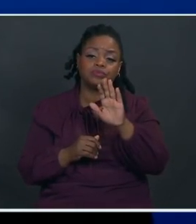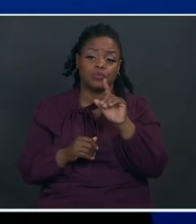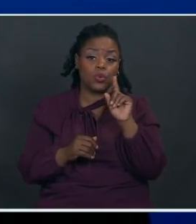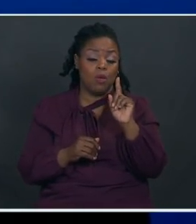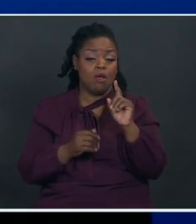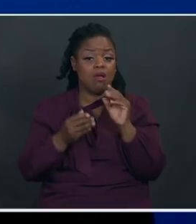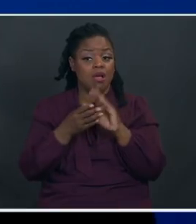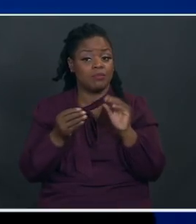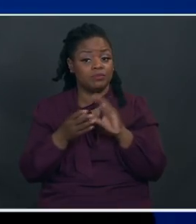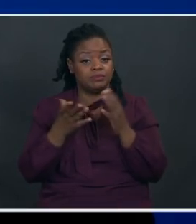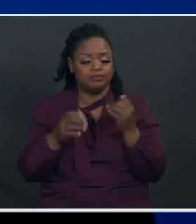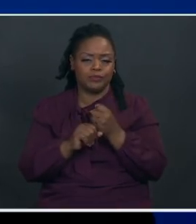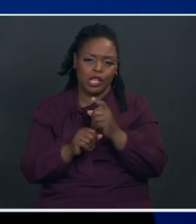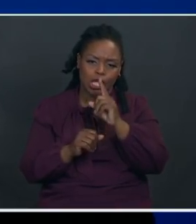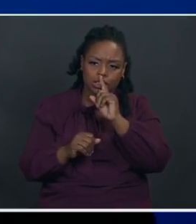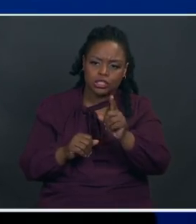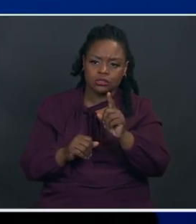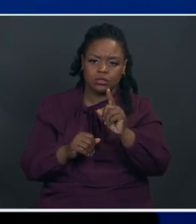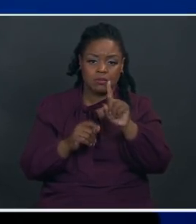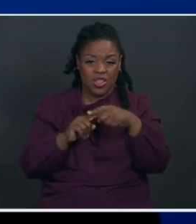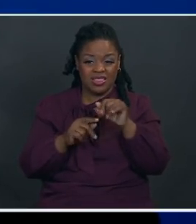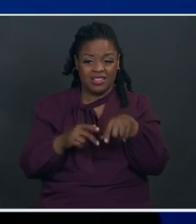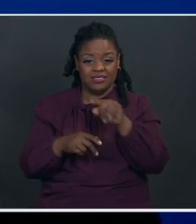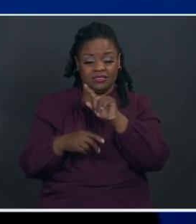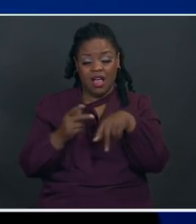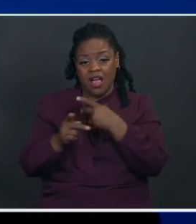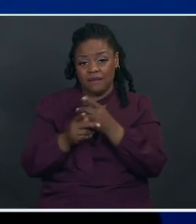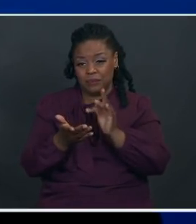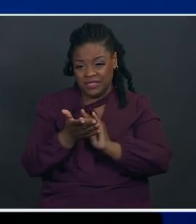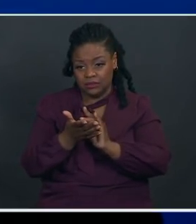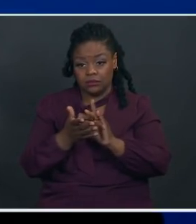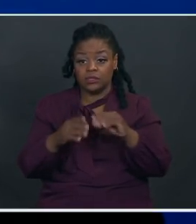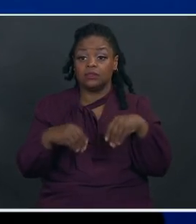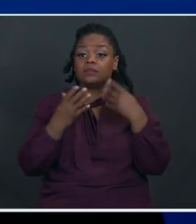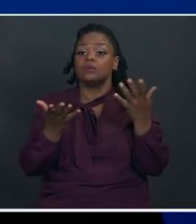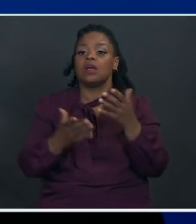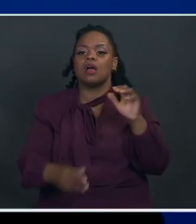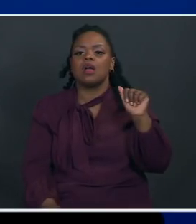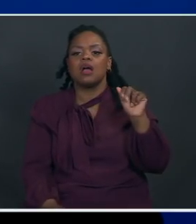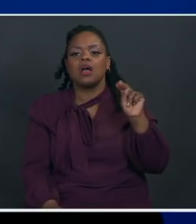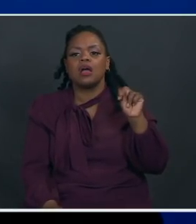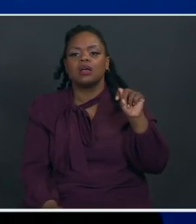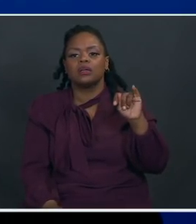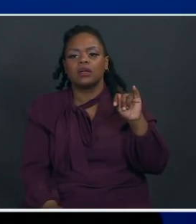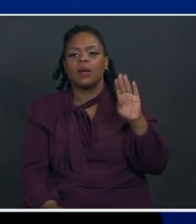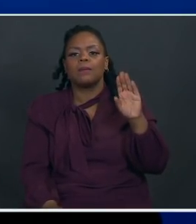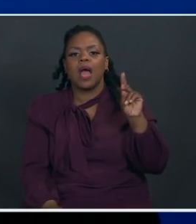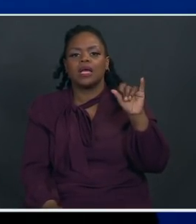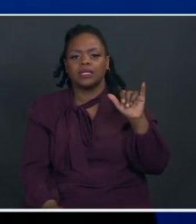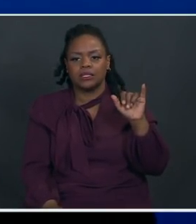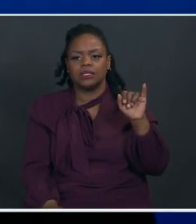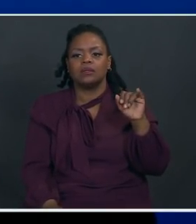Since they are giving antibody to someone who would need a direct antiviral effect of the antibody,